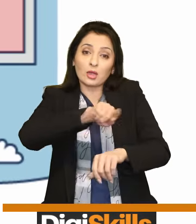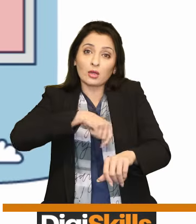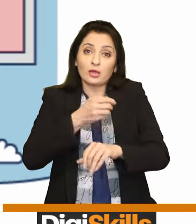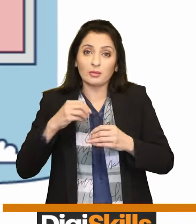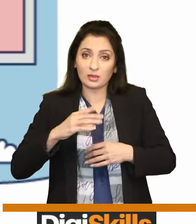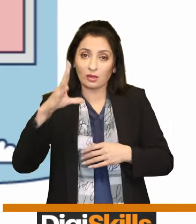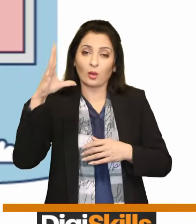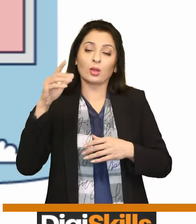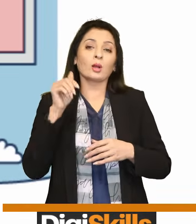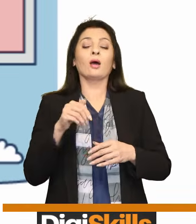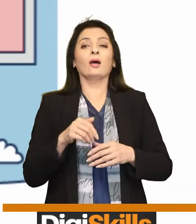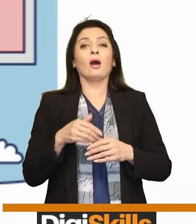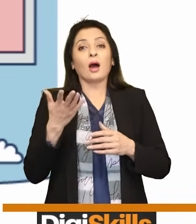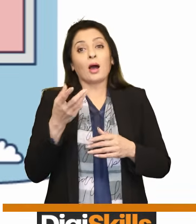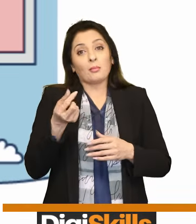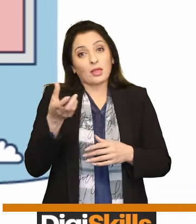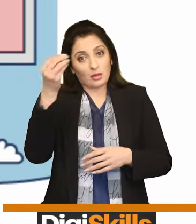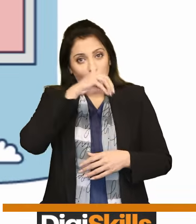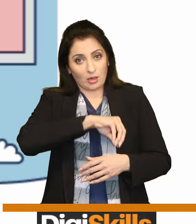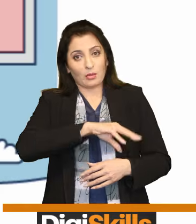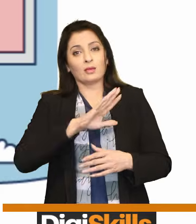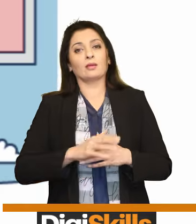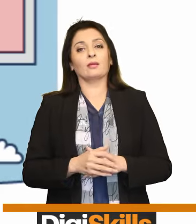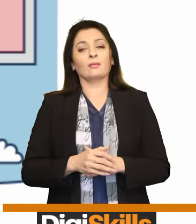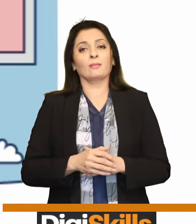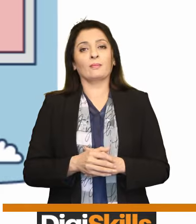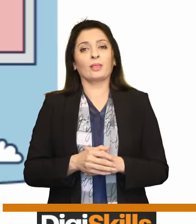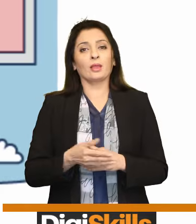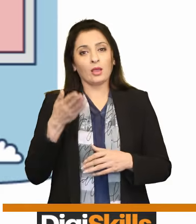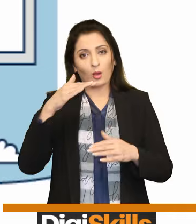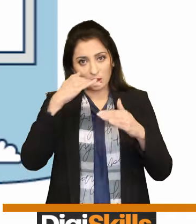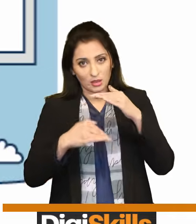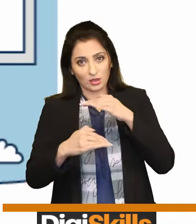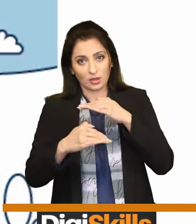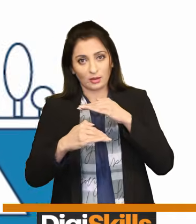Your working hours will increase and yes, you will earn money too.